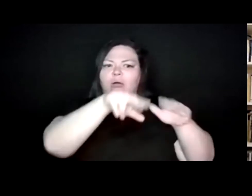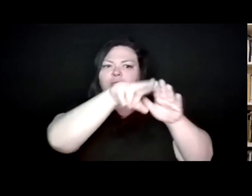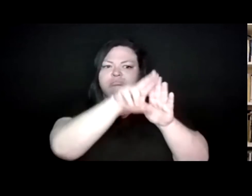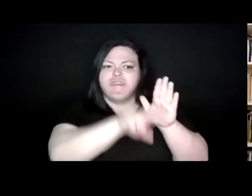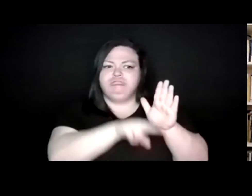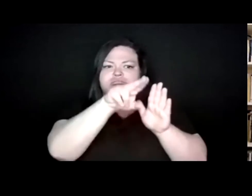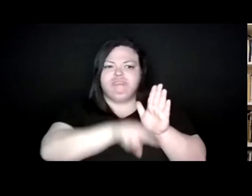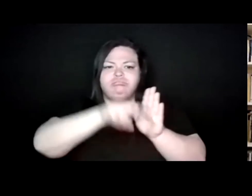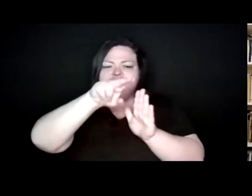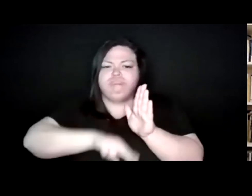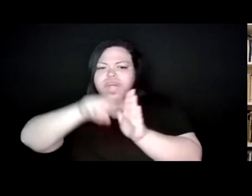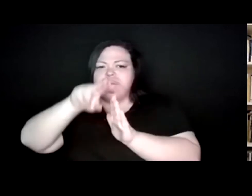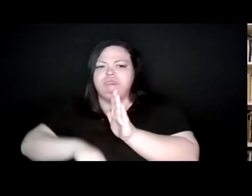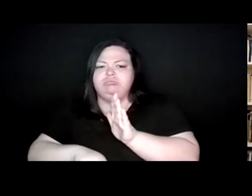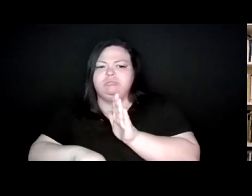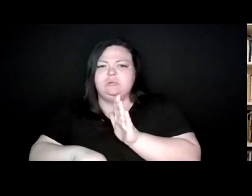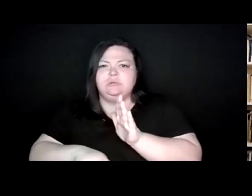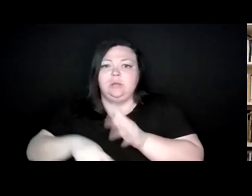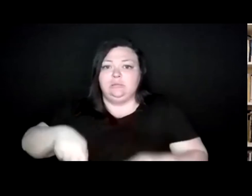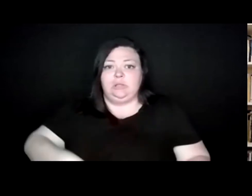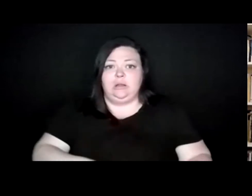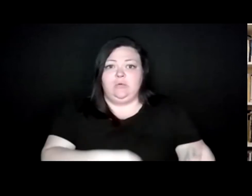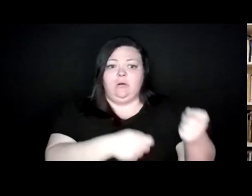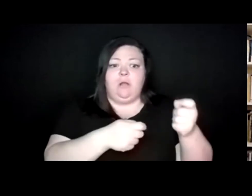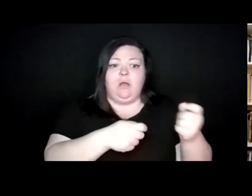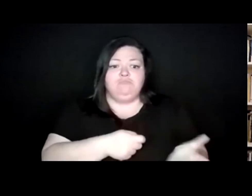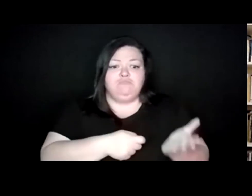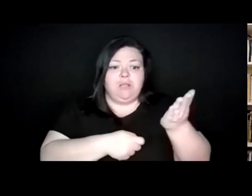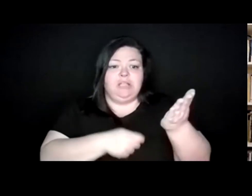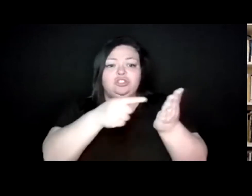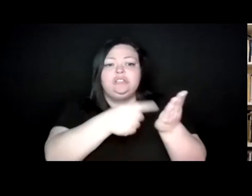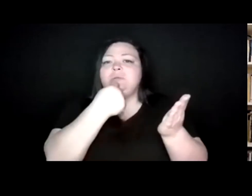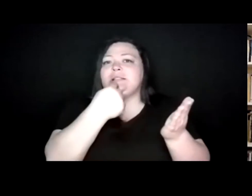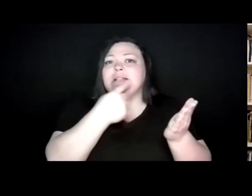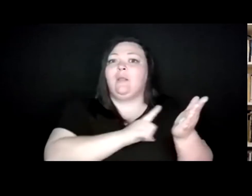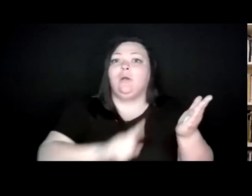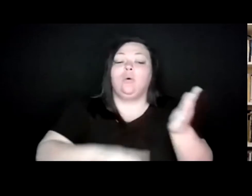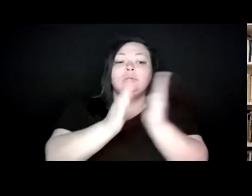by the thousands. Dig one up and she/ will say the lord’s prayer, a nursery/